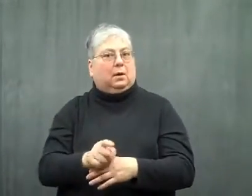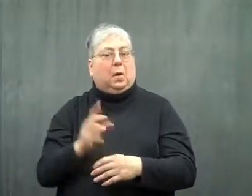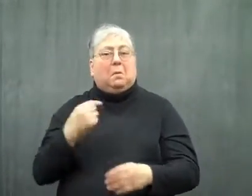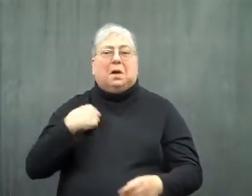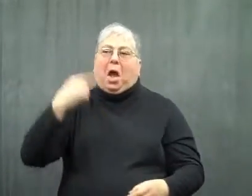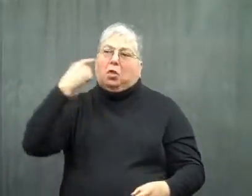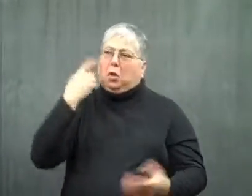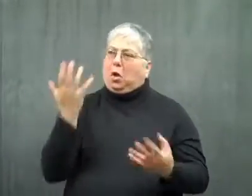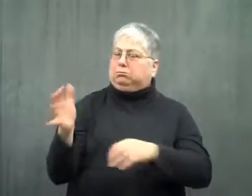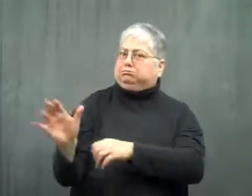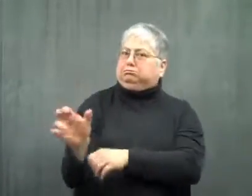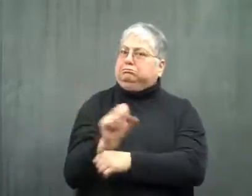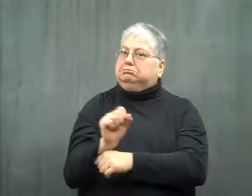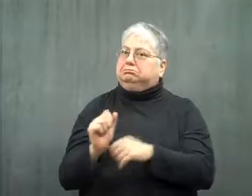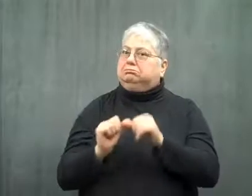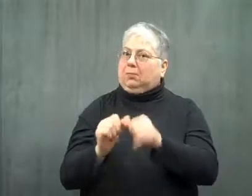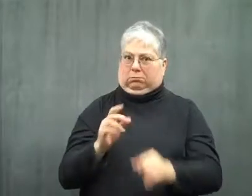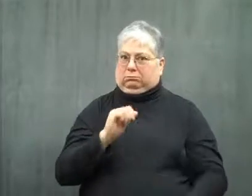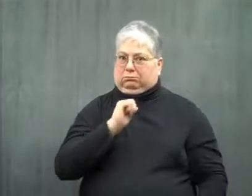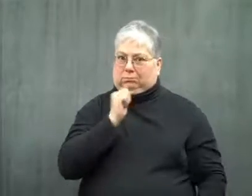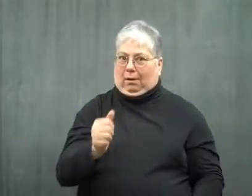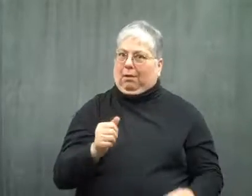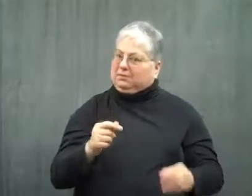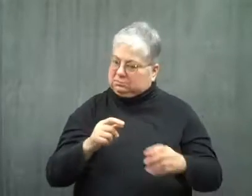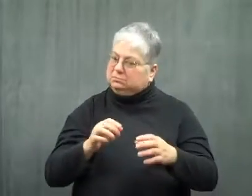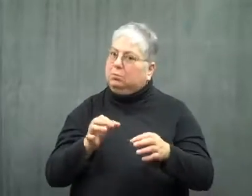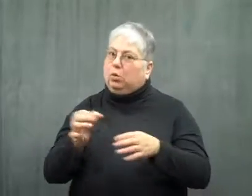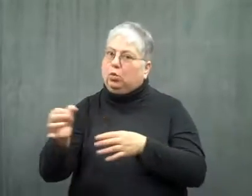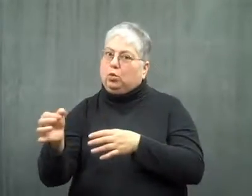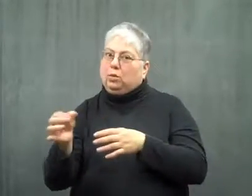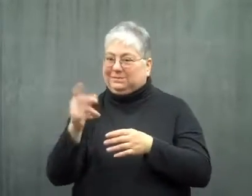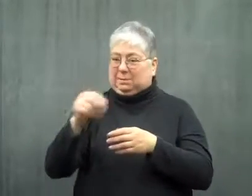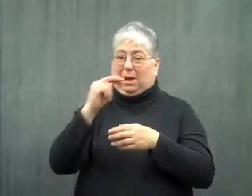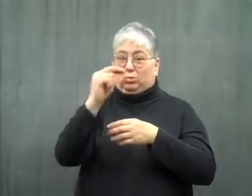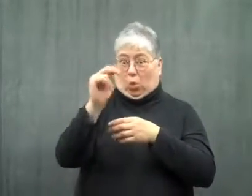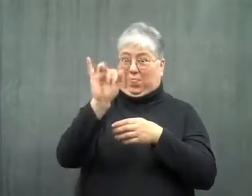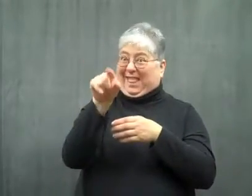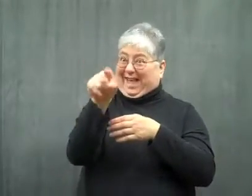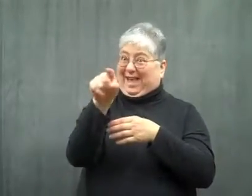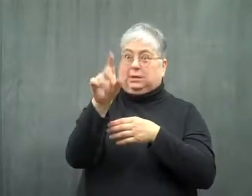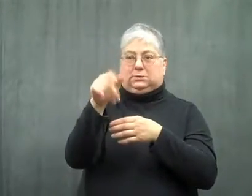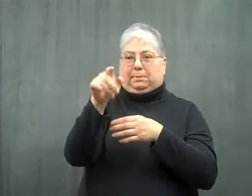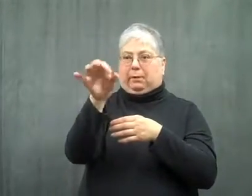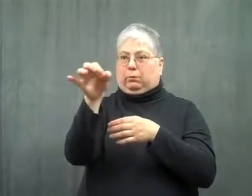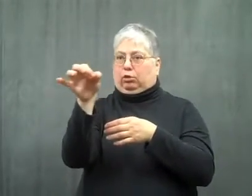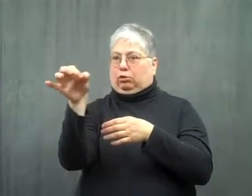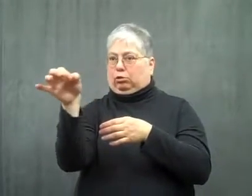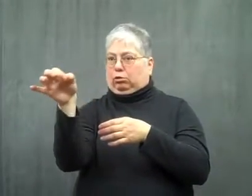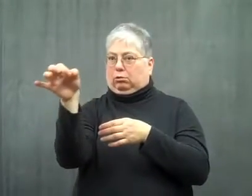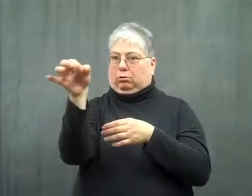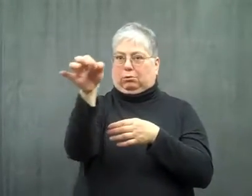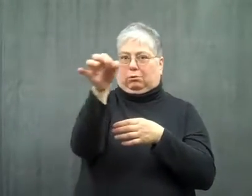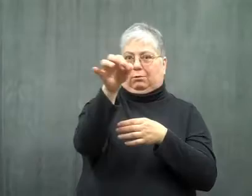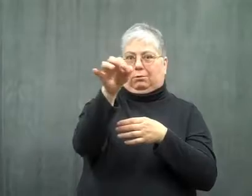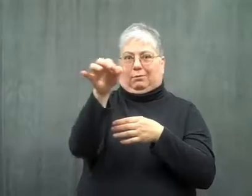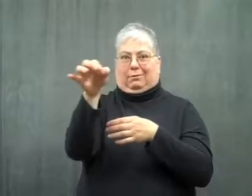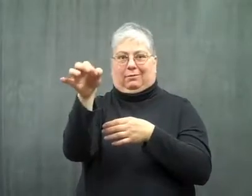I thought it was stationary, but it moves around. Sometimes it will drift.